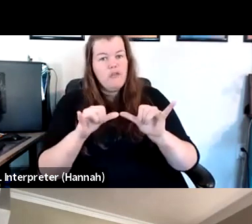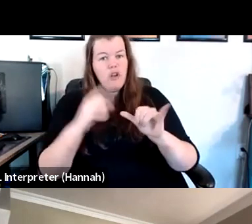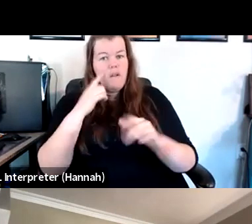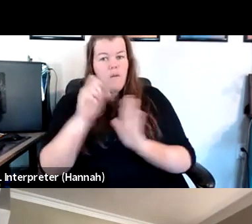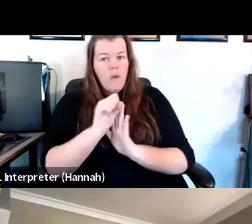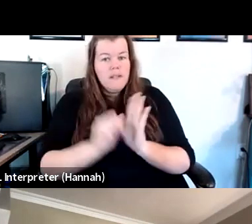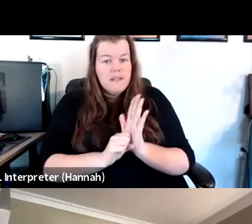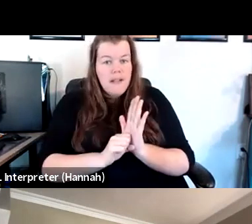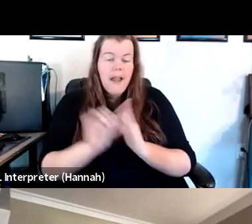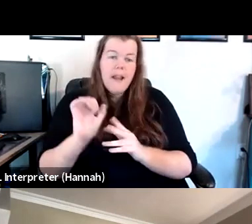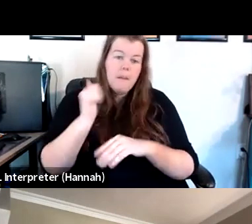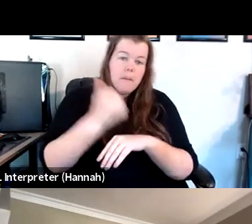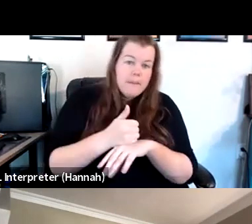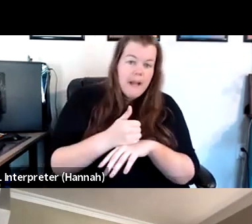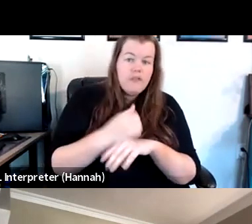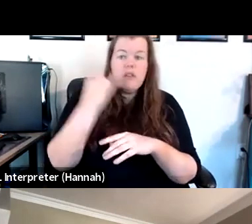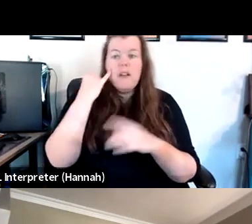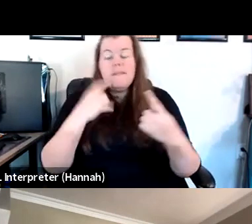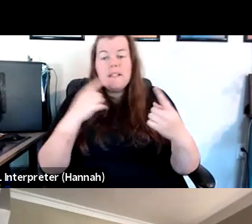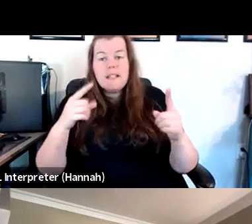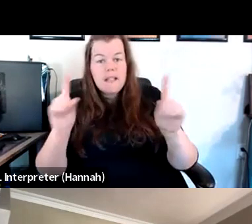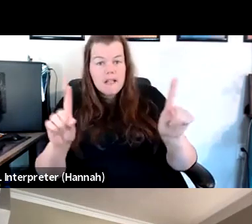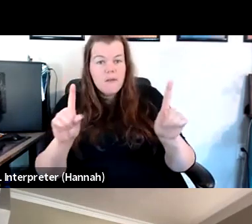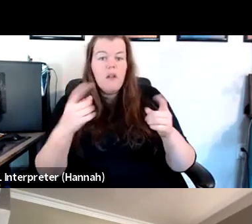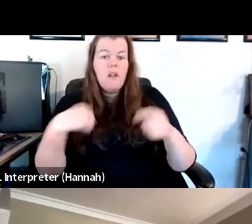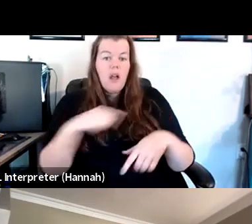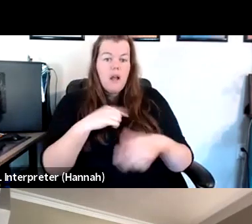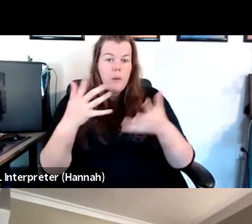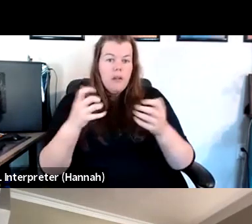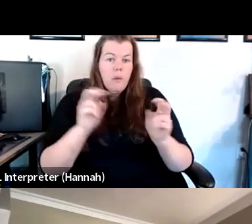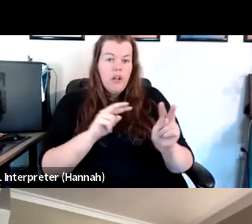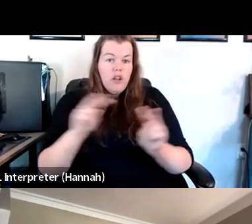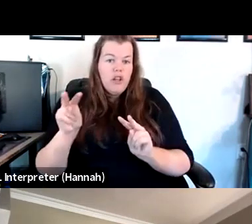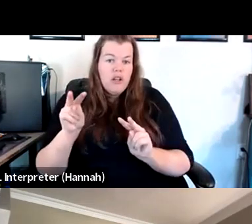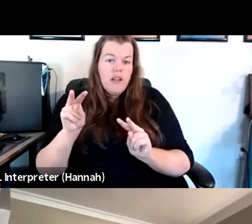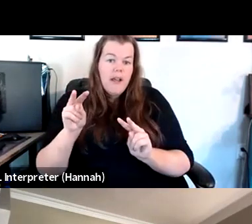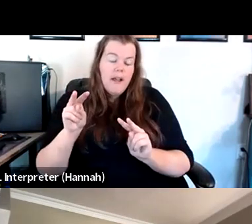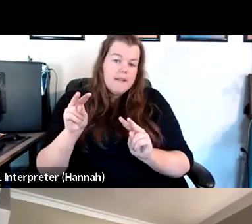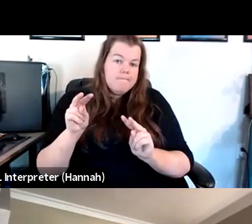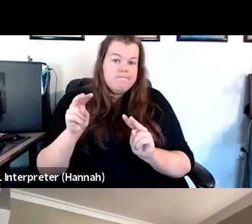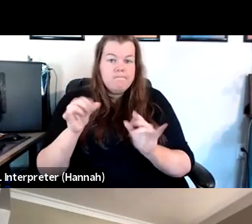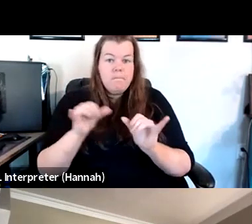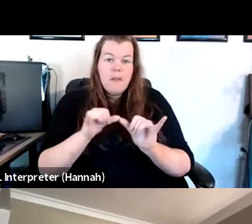success of this plan right and and we want to look at you know measuring at some point you